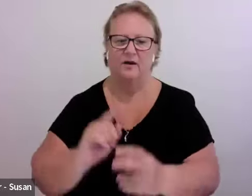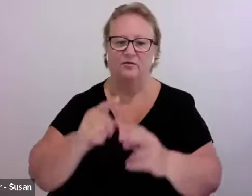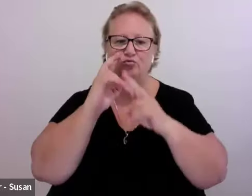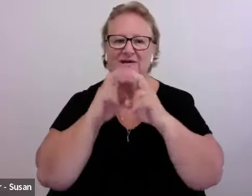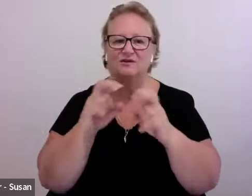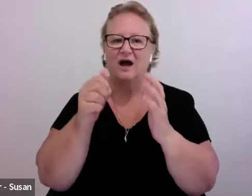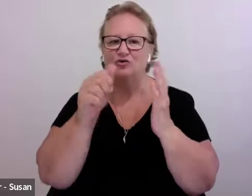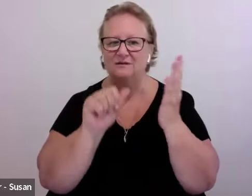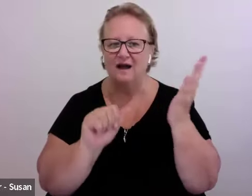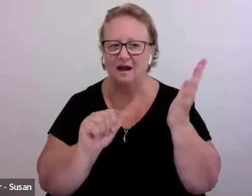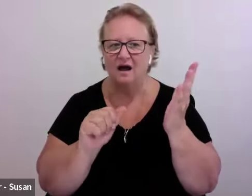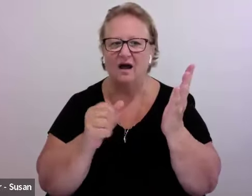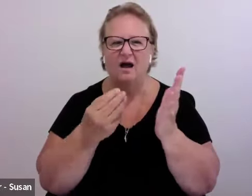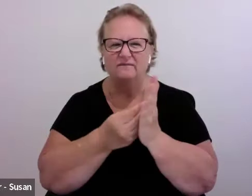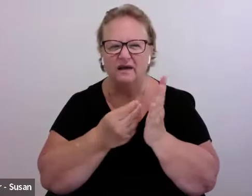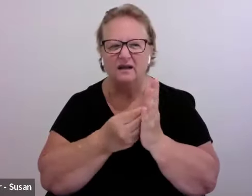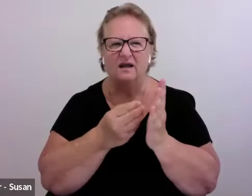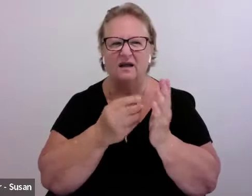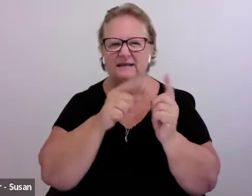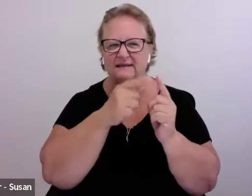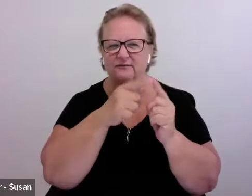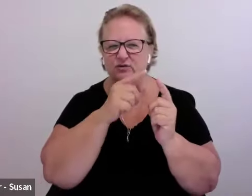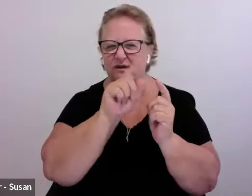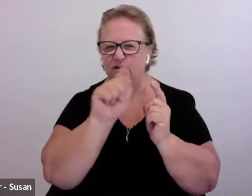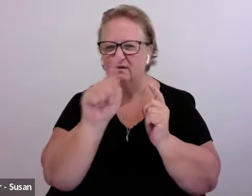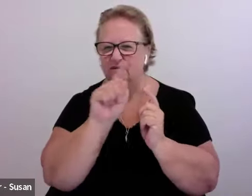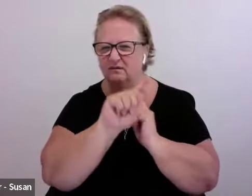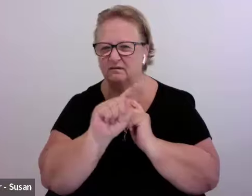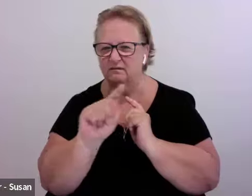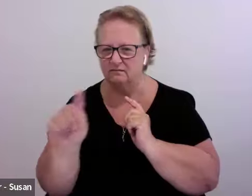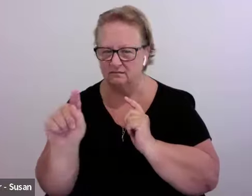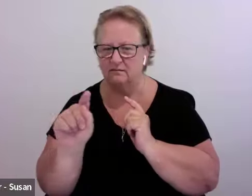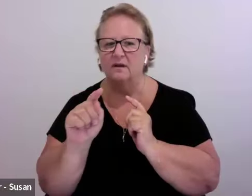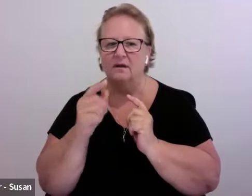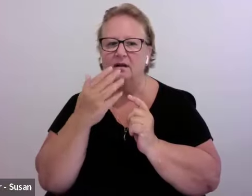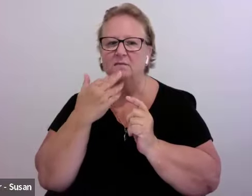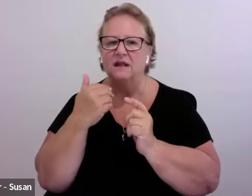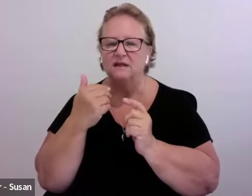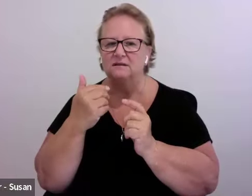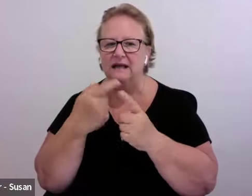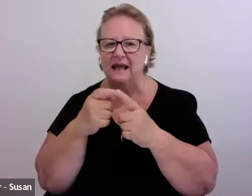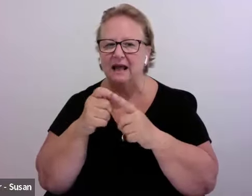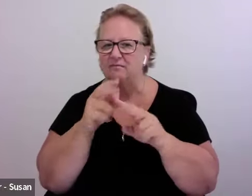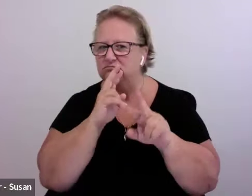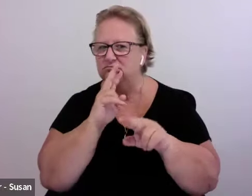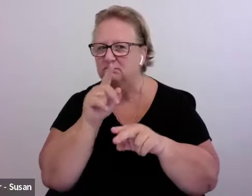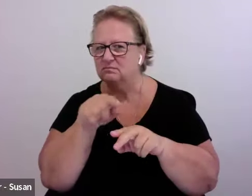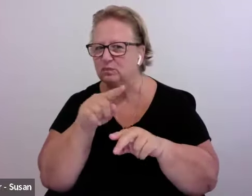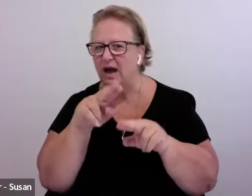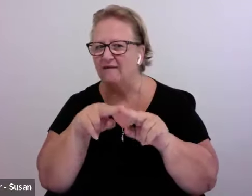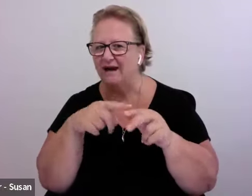sorry, I'm not sure if you' ve got that slide up there. The guiding principles, the research agenda, the funding